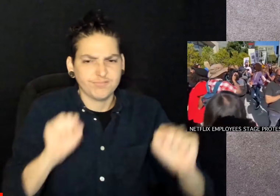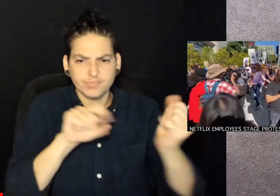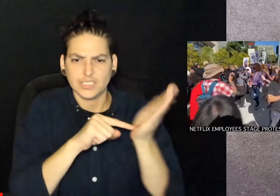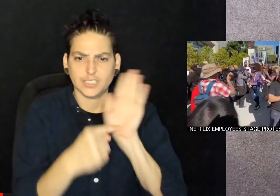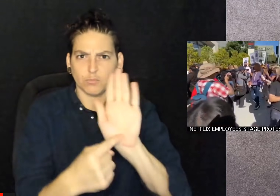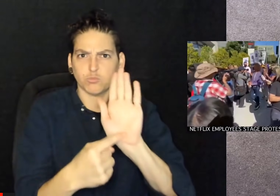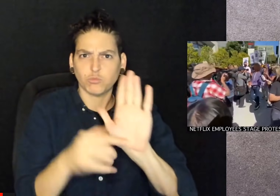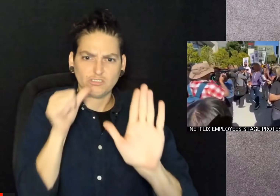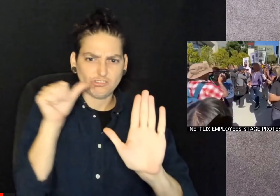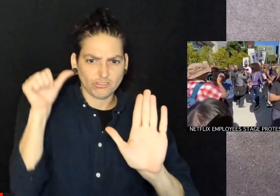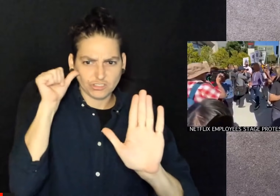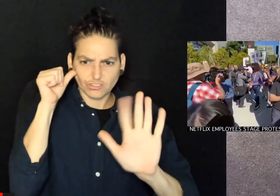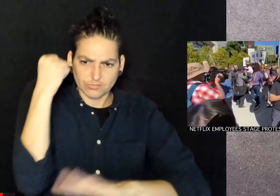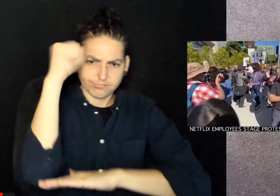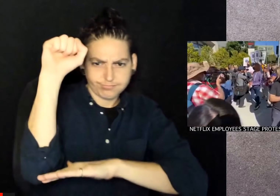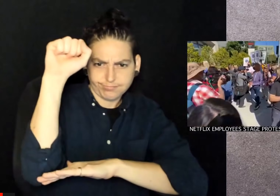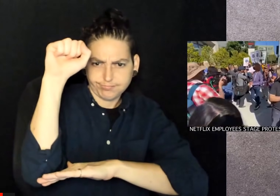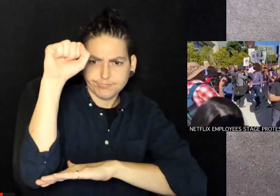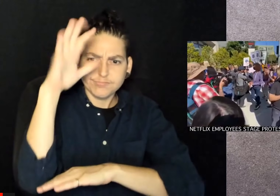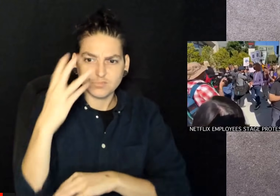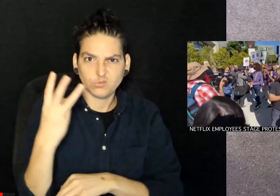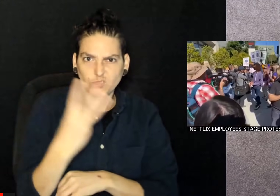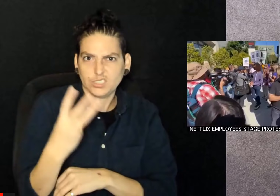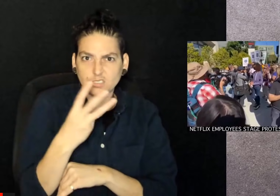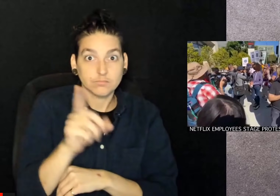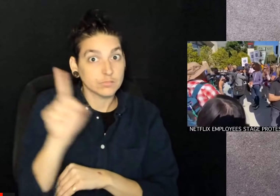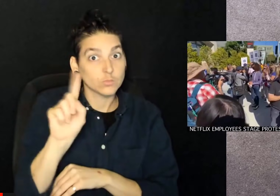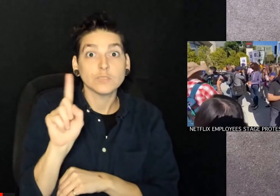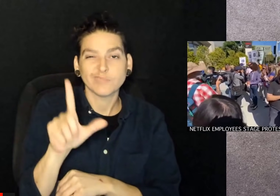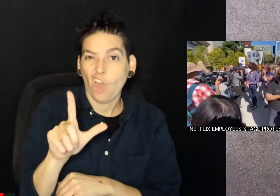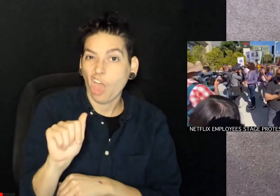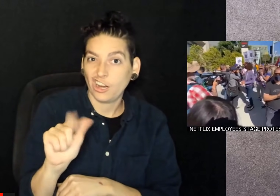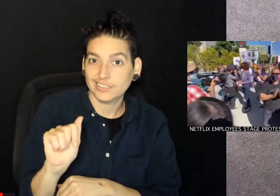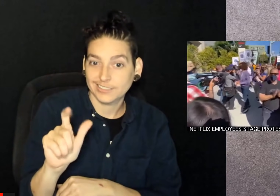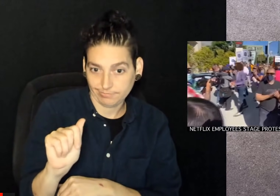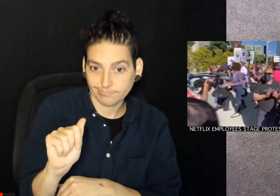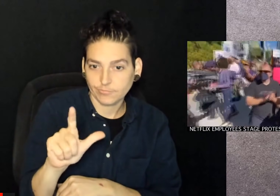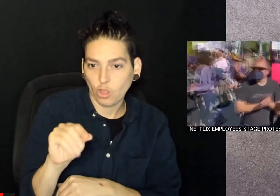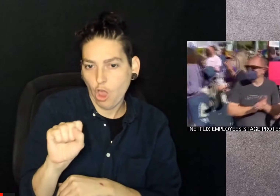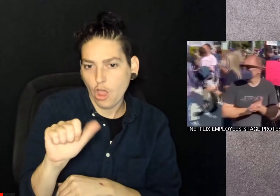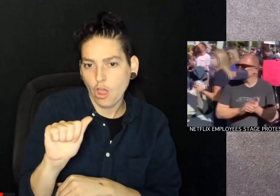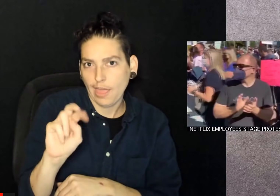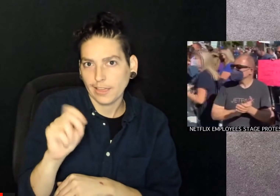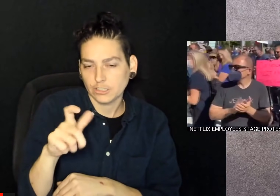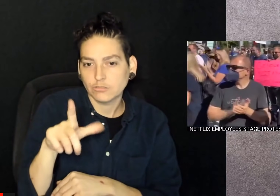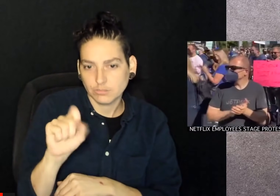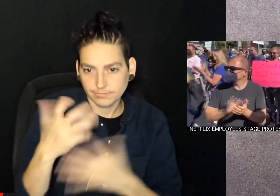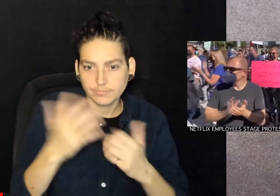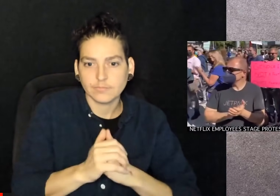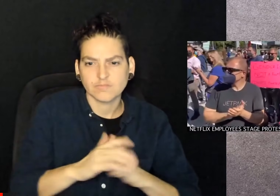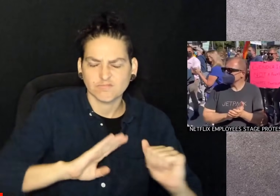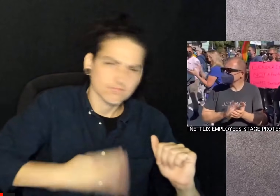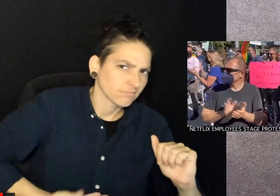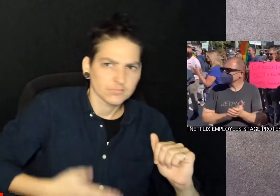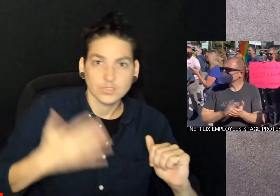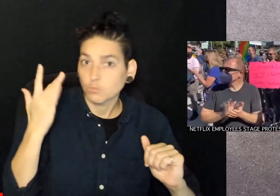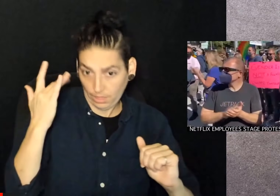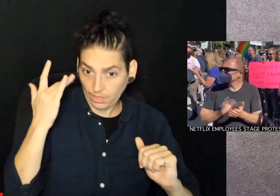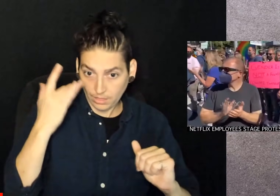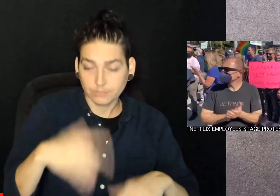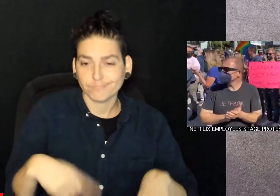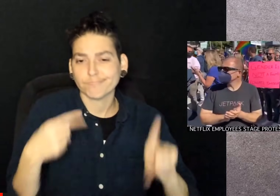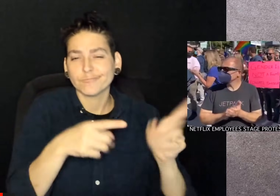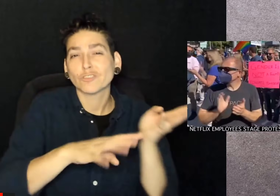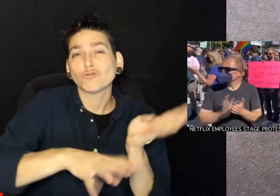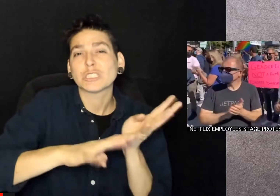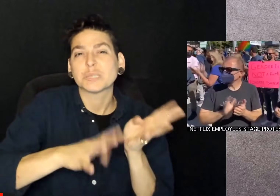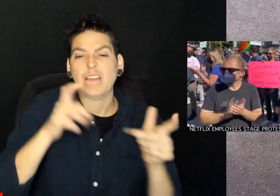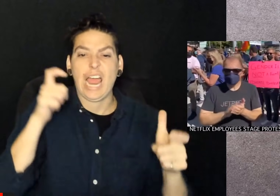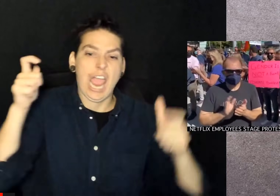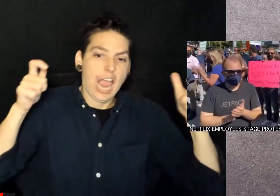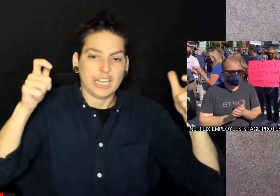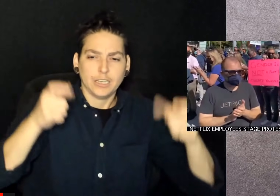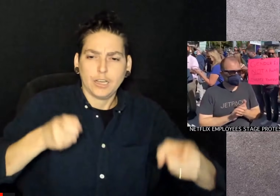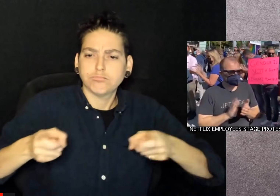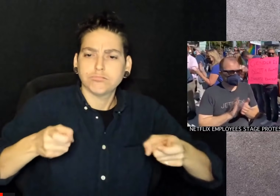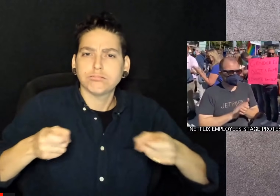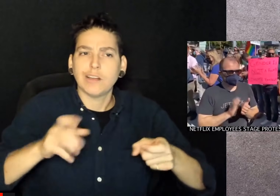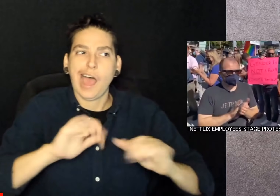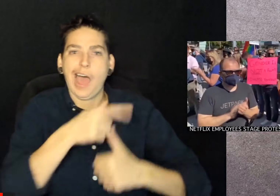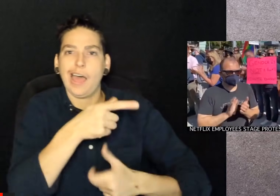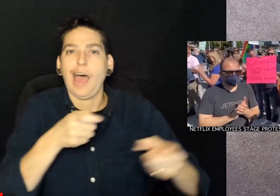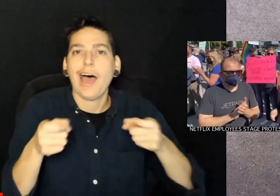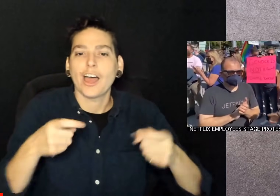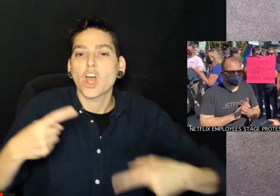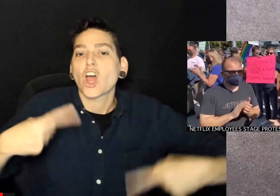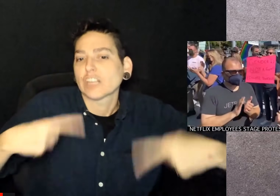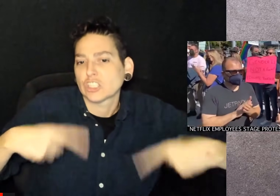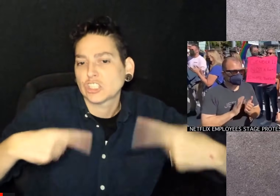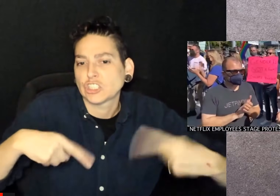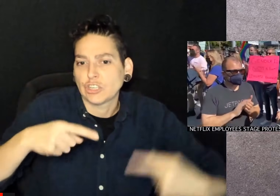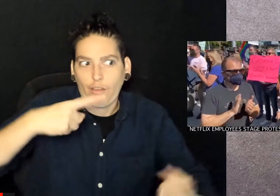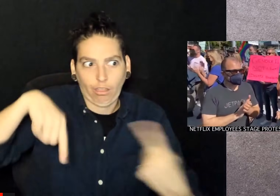hundreds of Netflix employees held a demonstration Wednesday in Los Angeles they were upset with